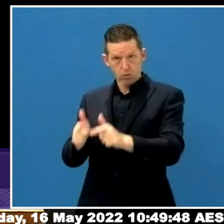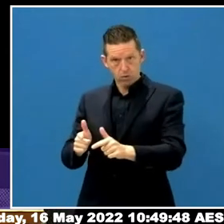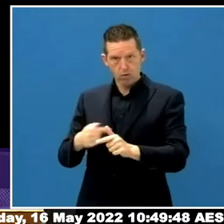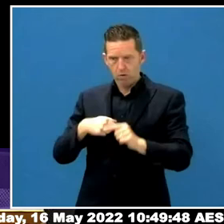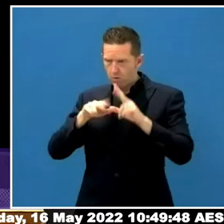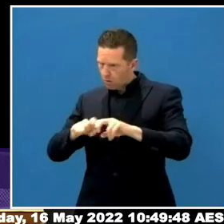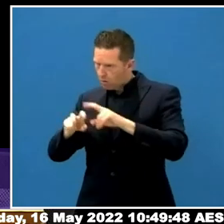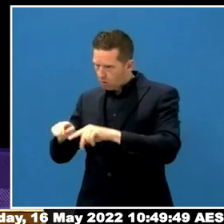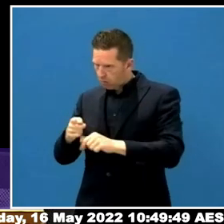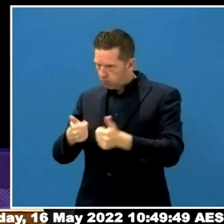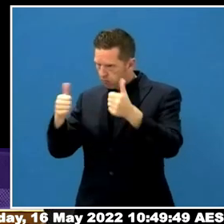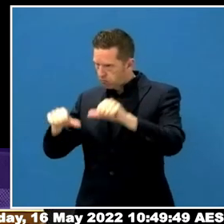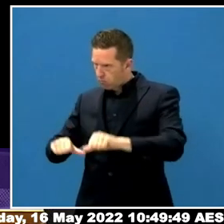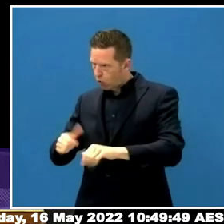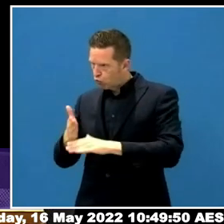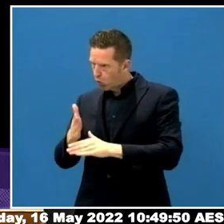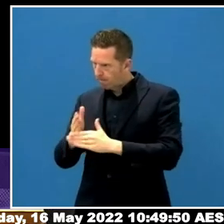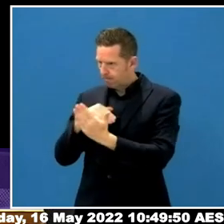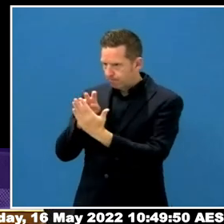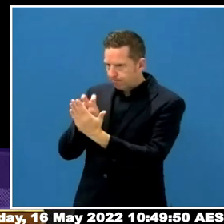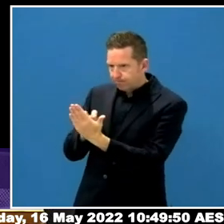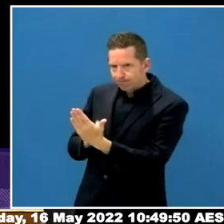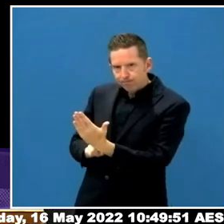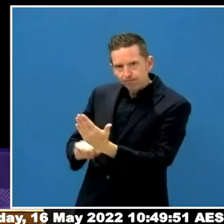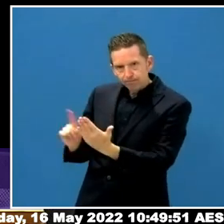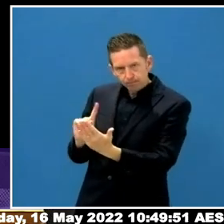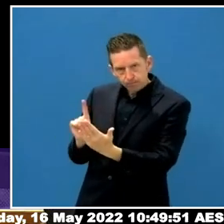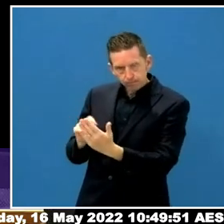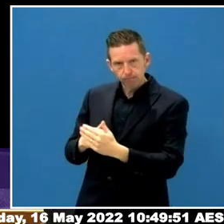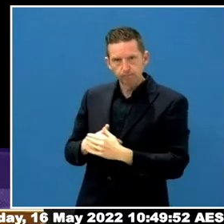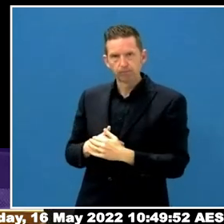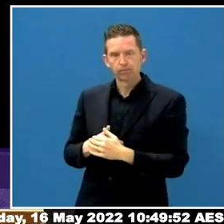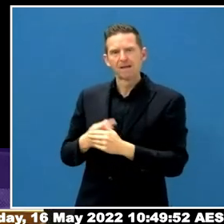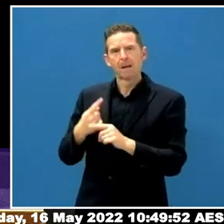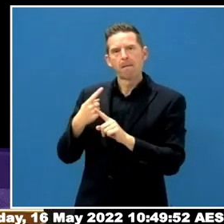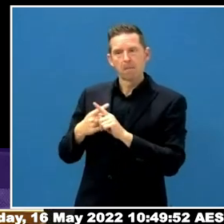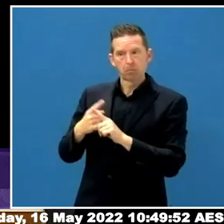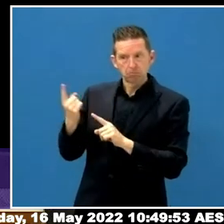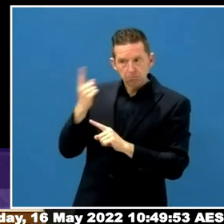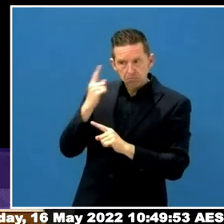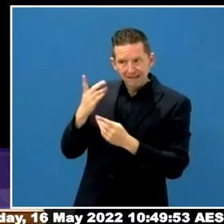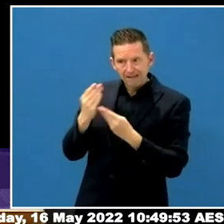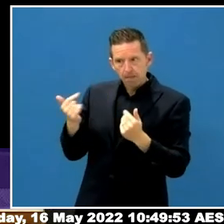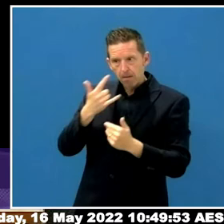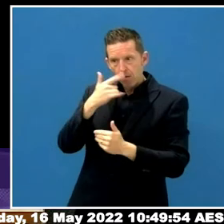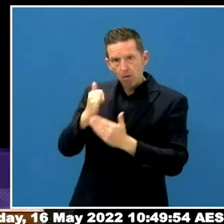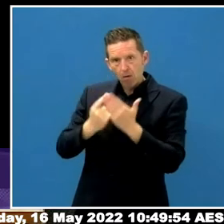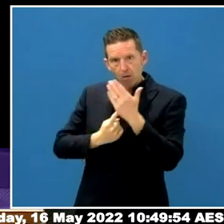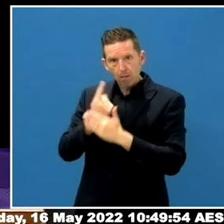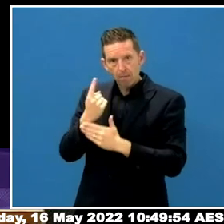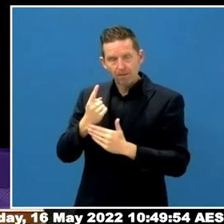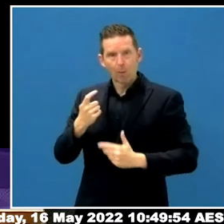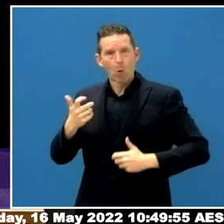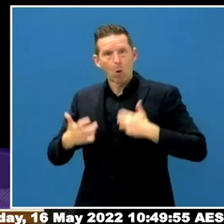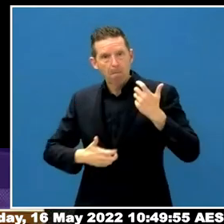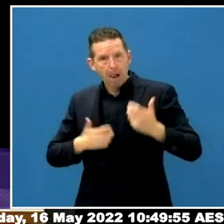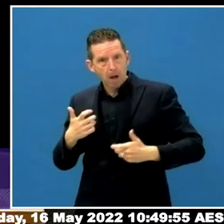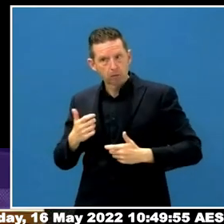providers, receiving and responding to reported incidents and complaints, and